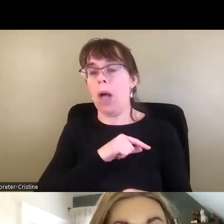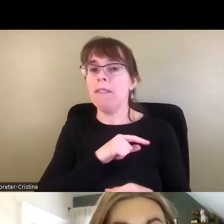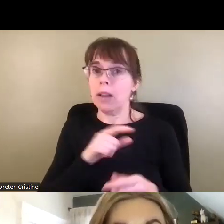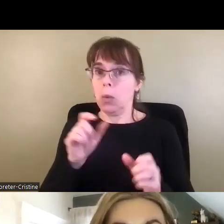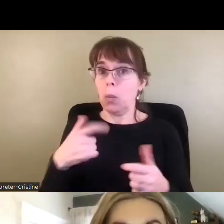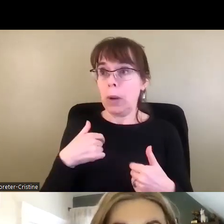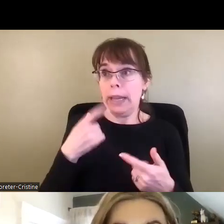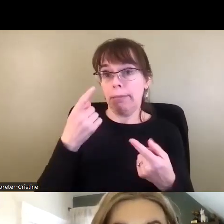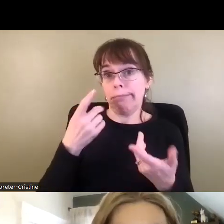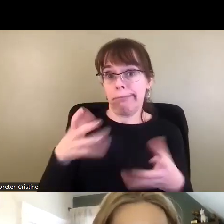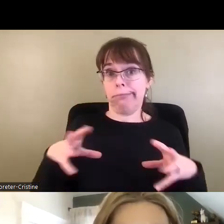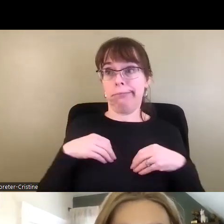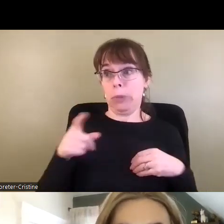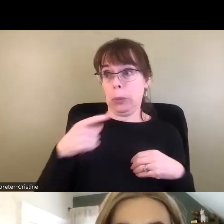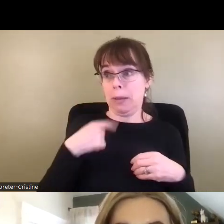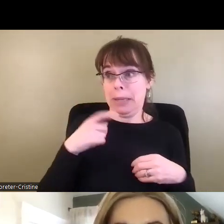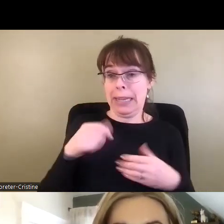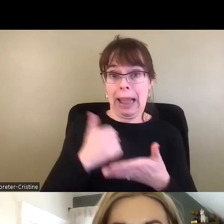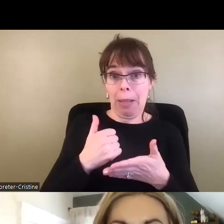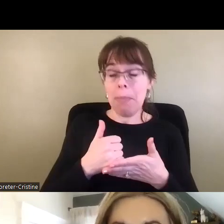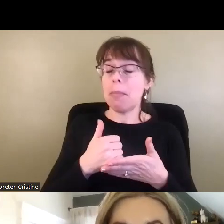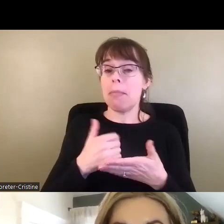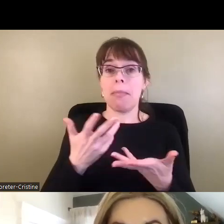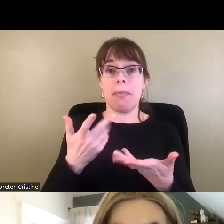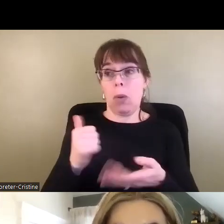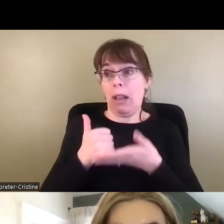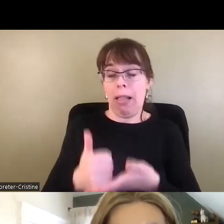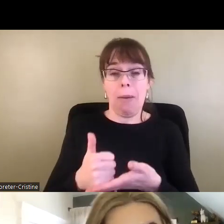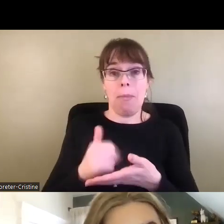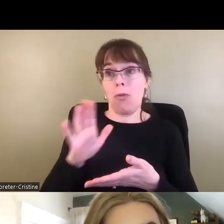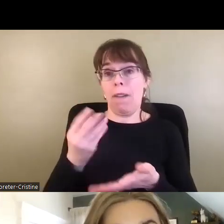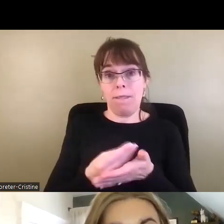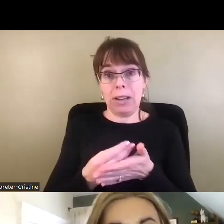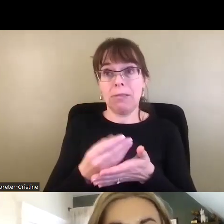word that says that they need assistance, and help them not only fund their abortion care itself, but